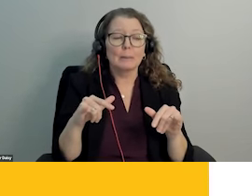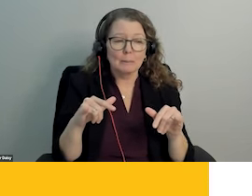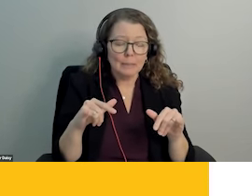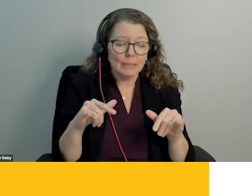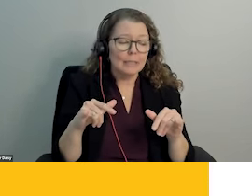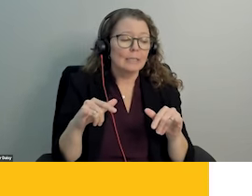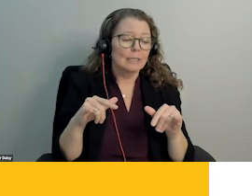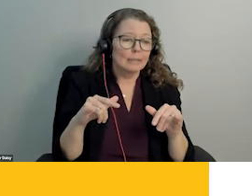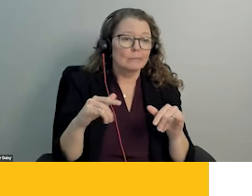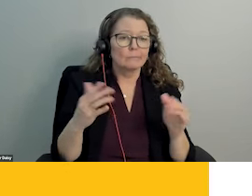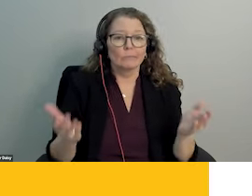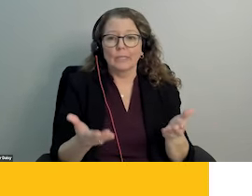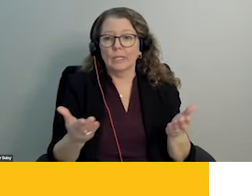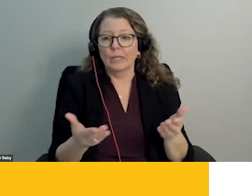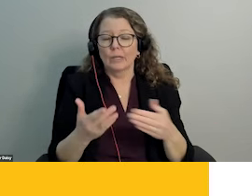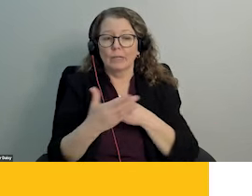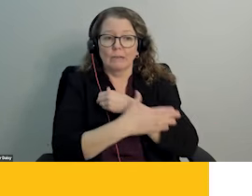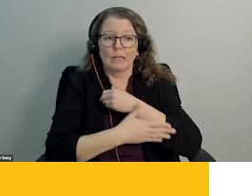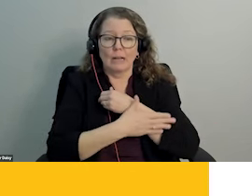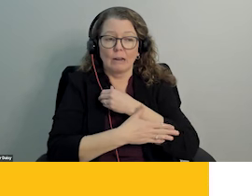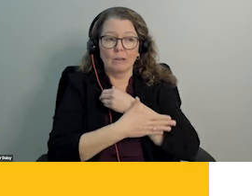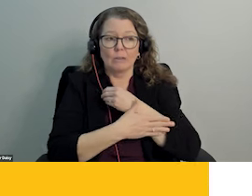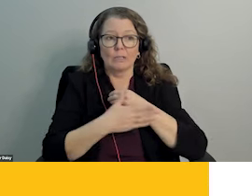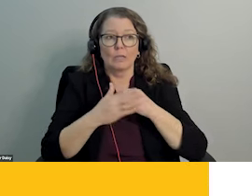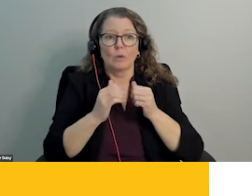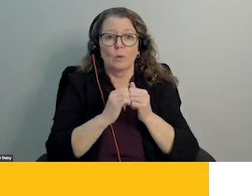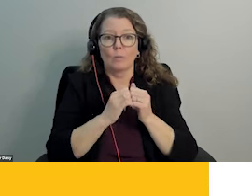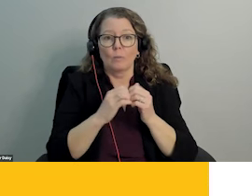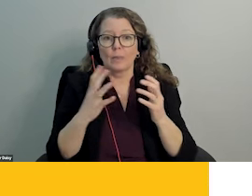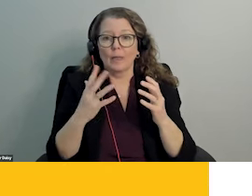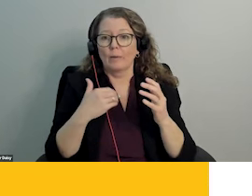we're one of the only developed countries without things like universal healthcare